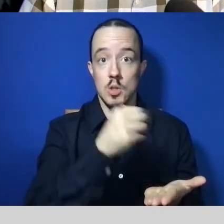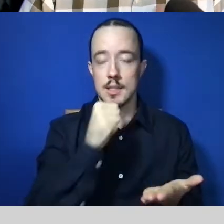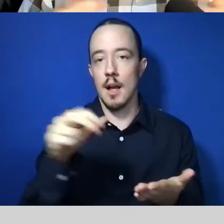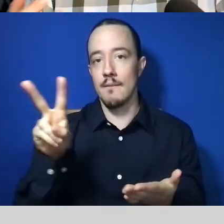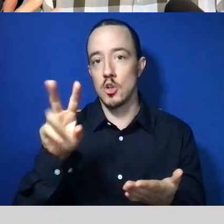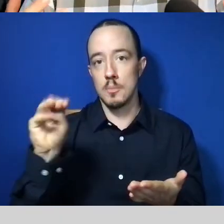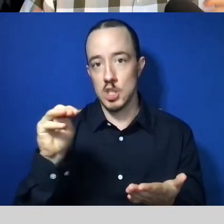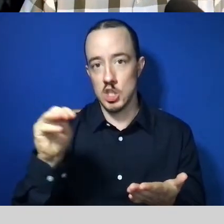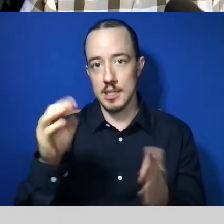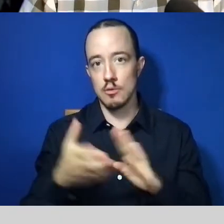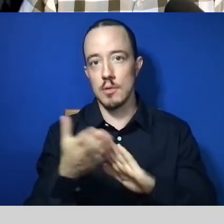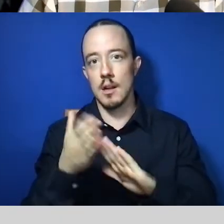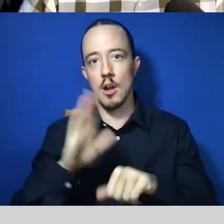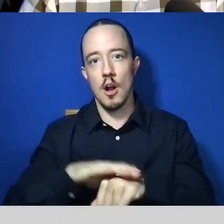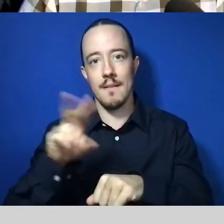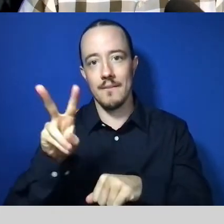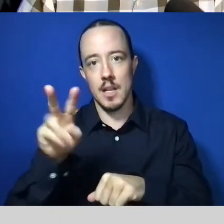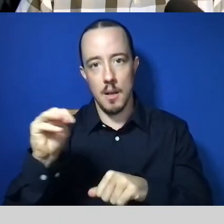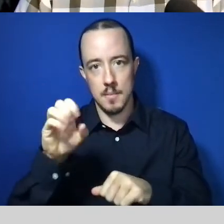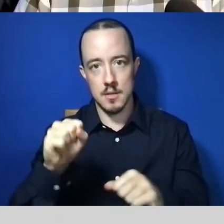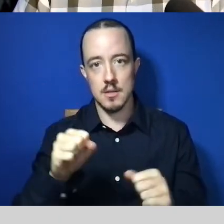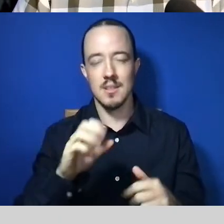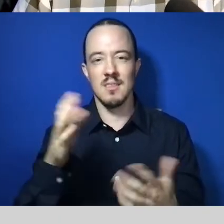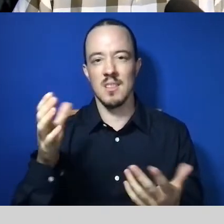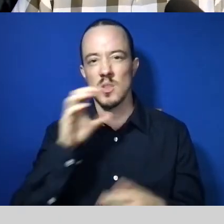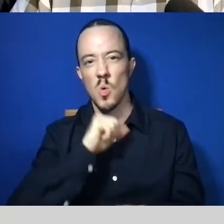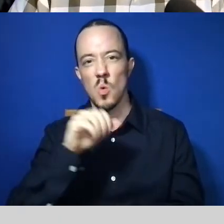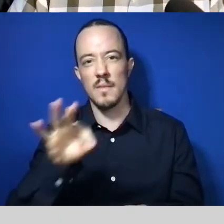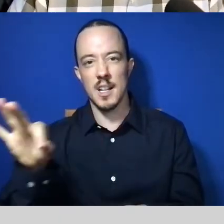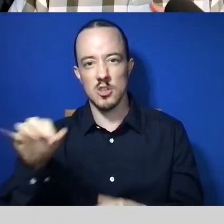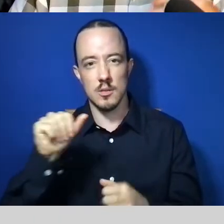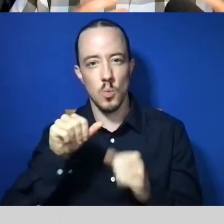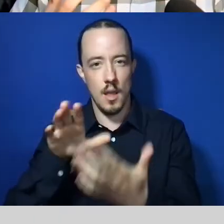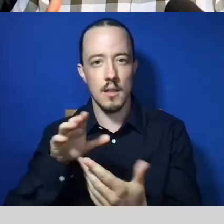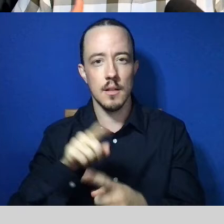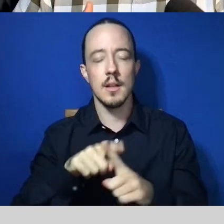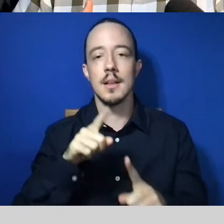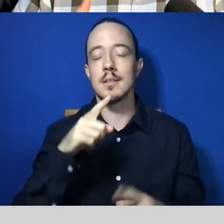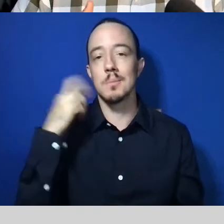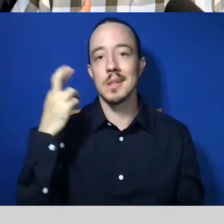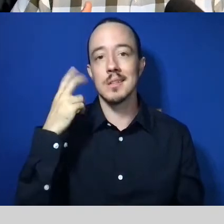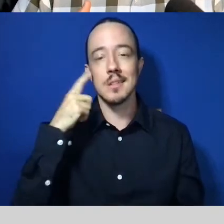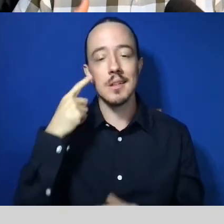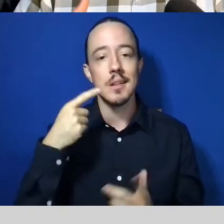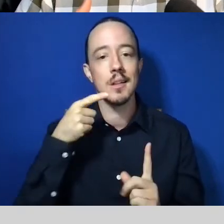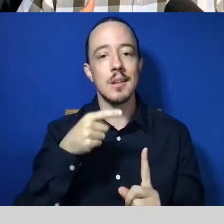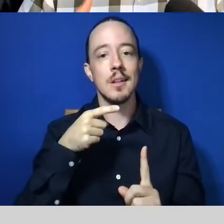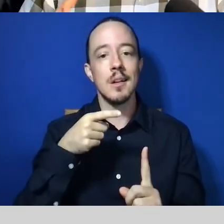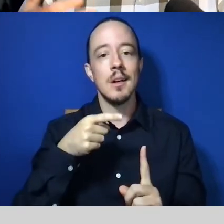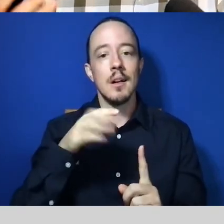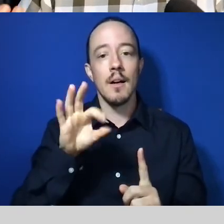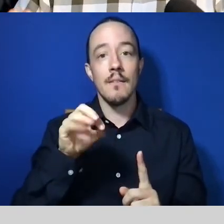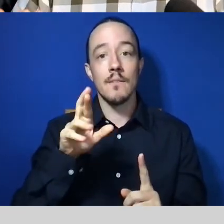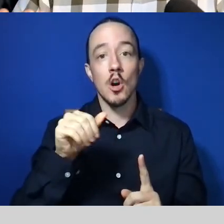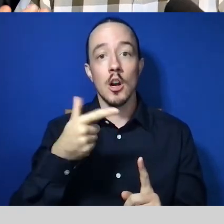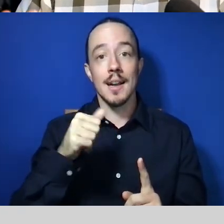on VMs kind of old school style is by default, the Fargate containers are going to just take the standard out logging